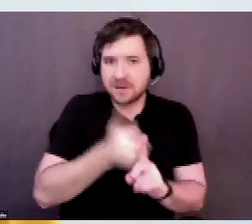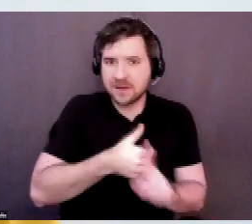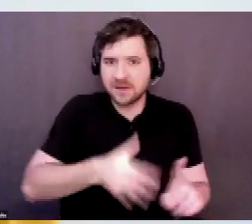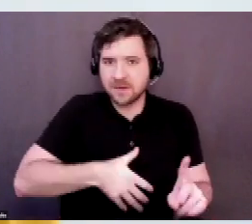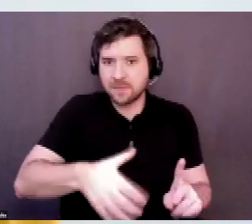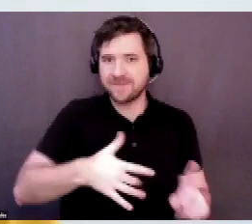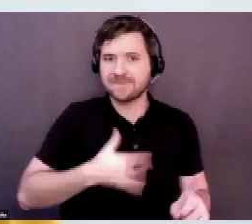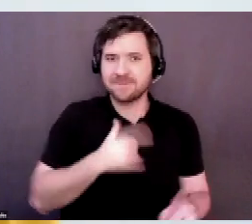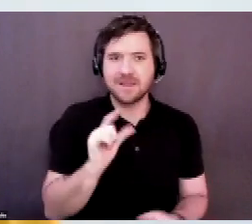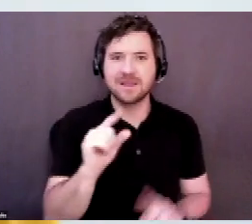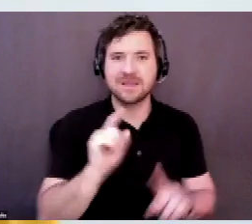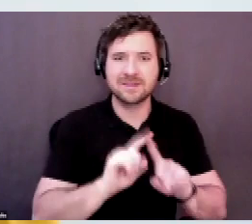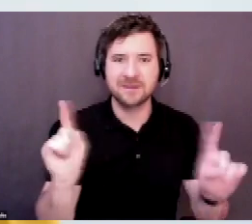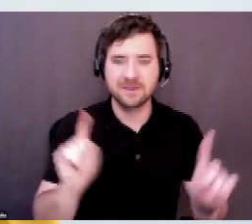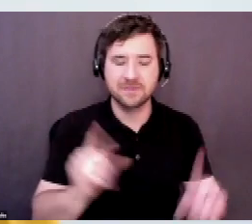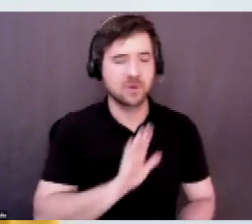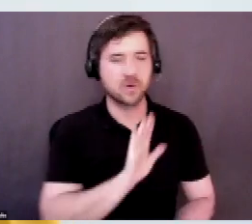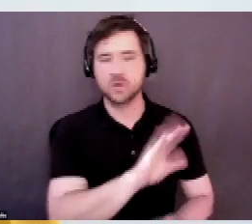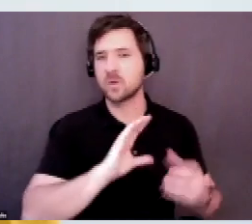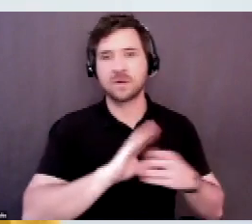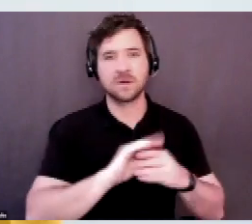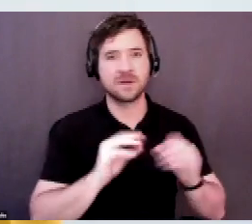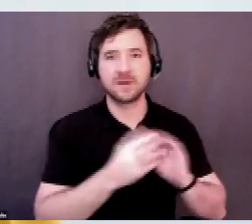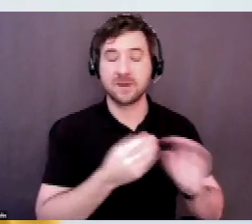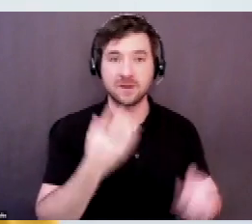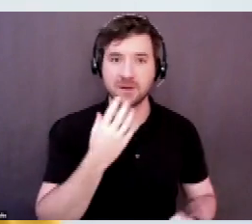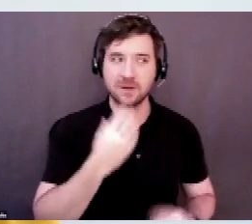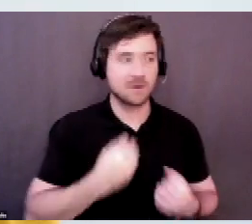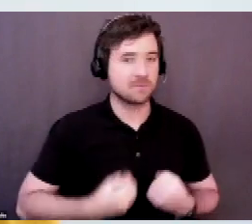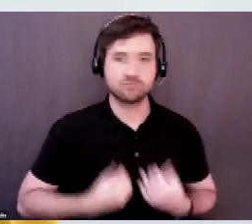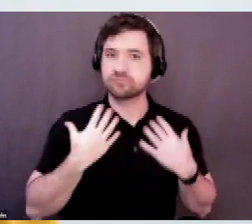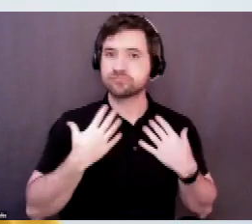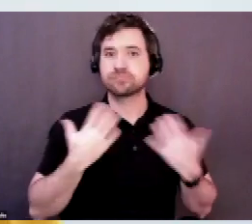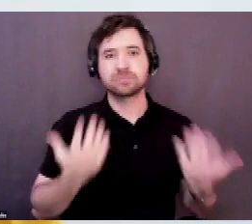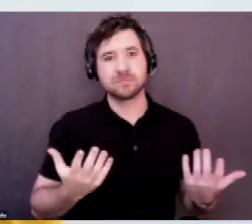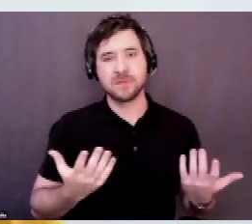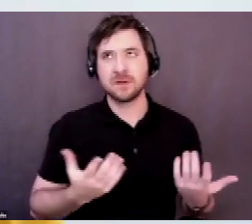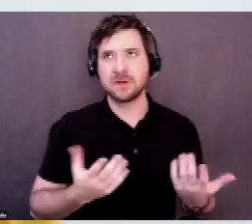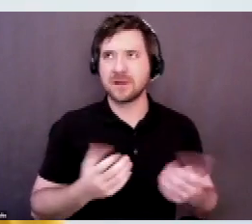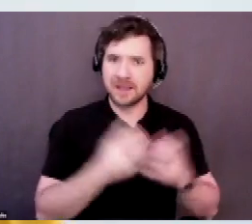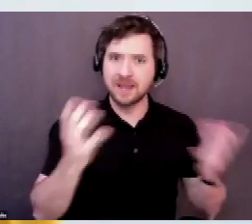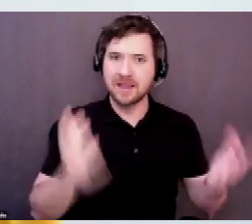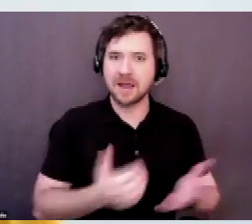your story was full of helpful information. But also just about your empowerment and